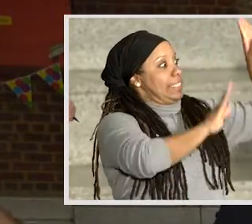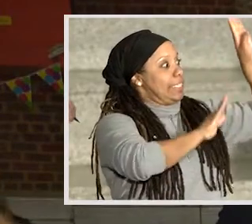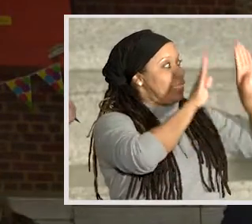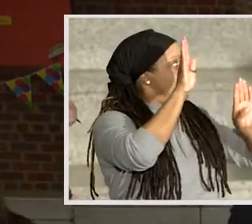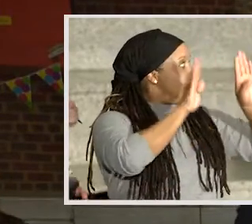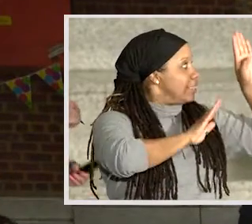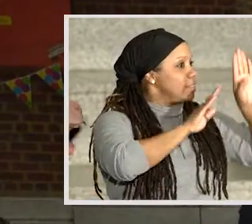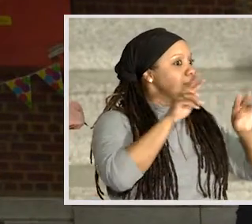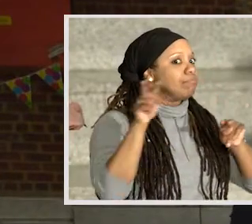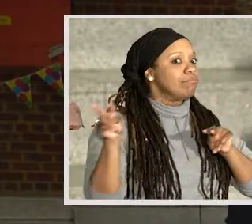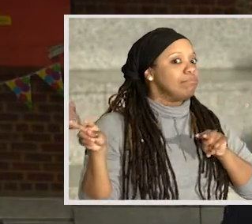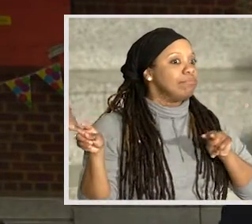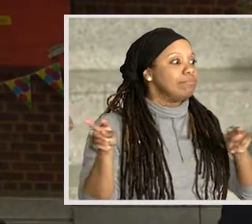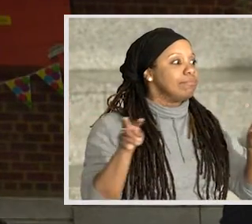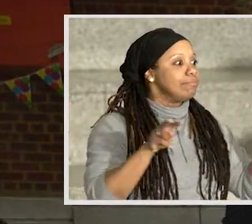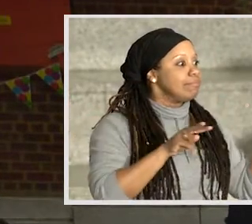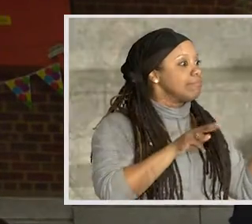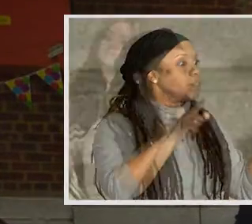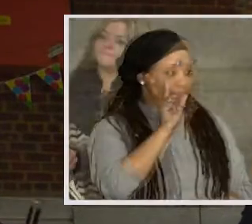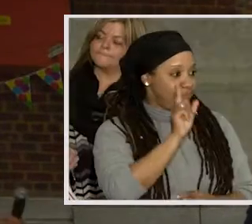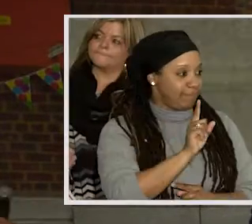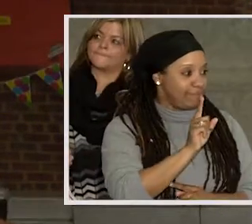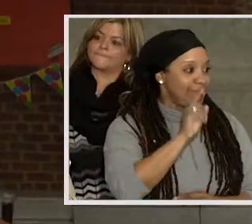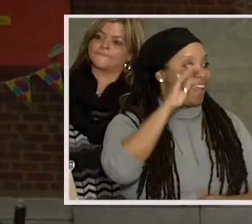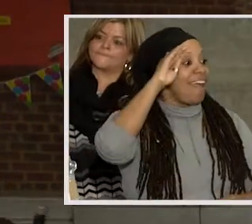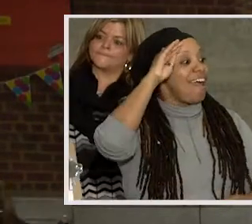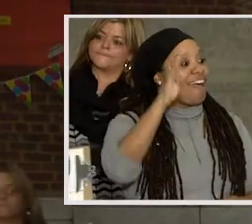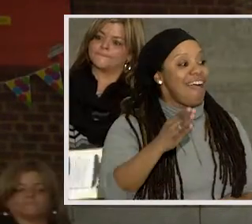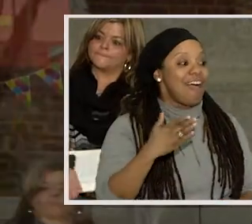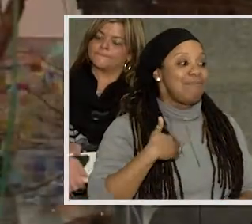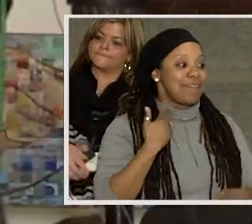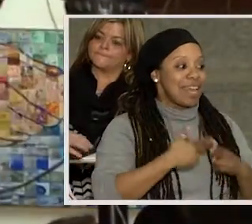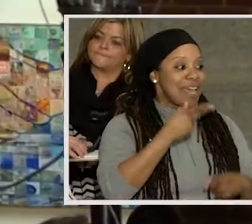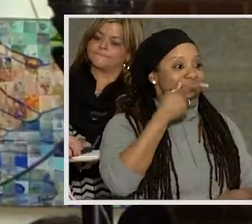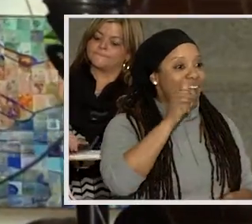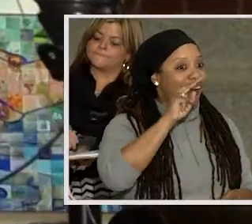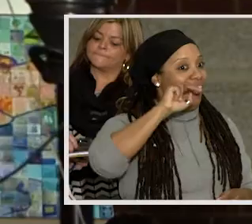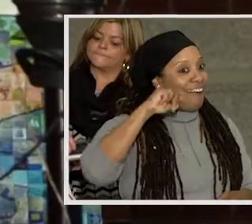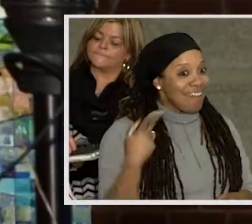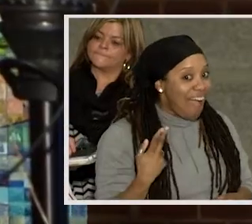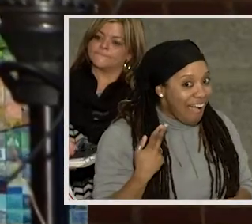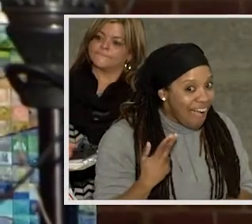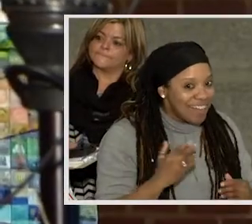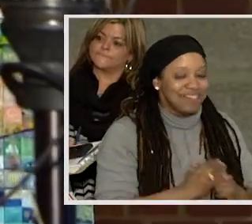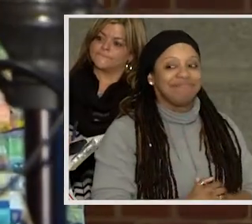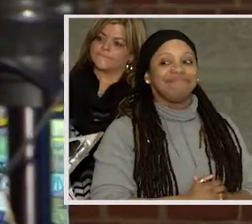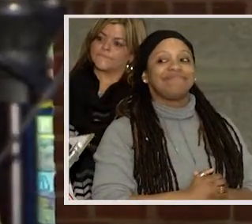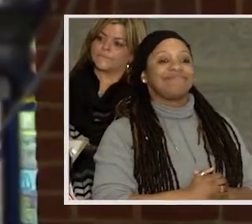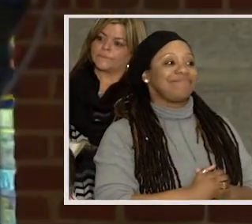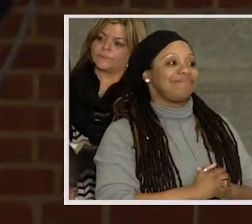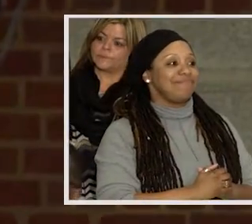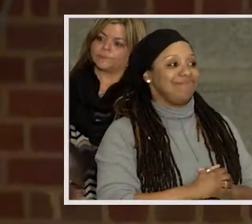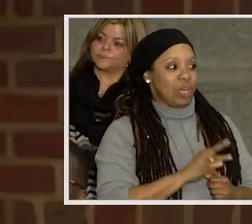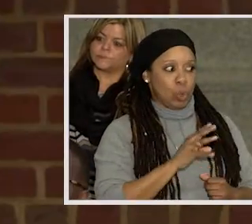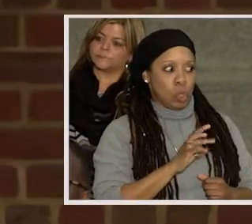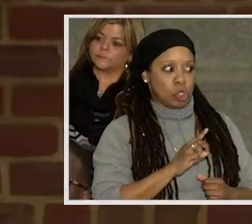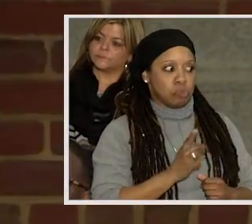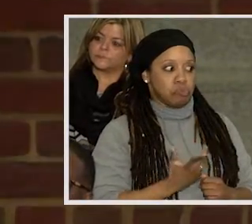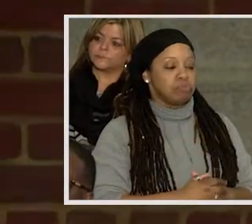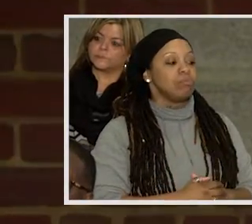HI, MY NAME IS HANNAH. OUR TABLE REALLY PRIORITIZED HOUSING AND EDUCATION.